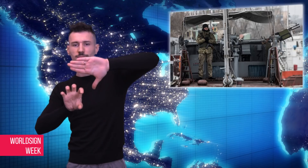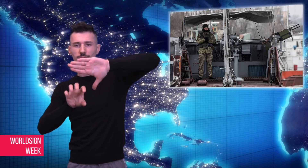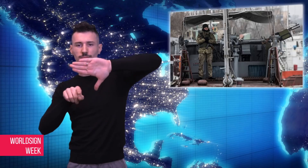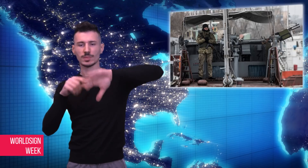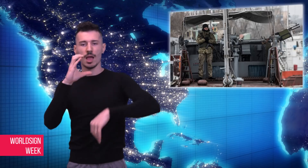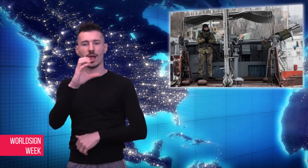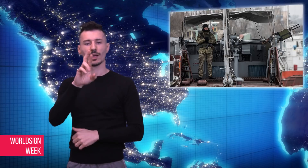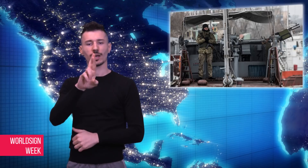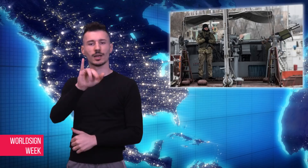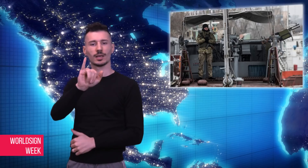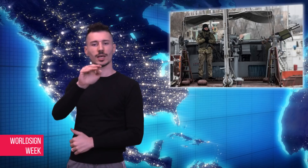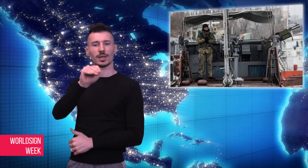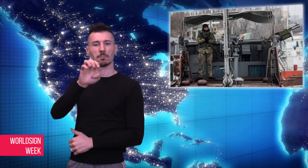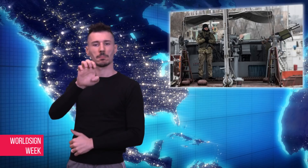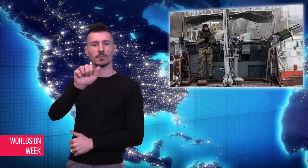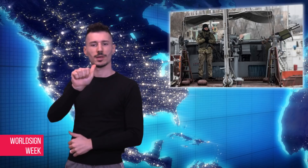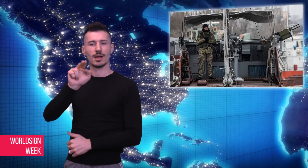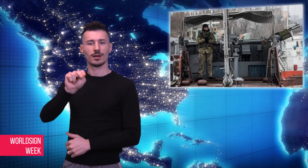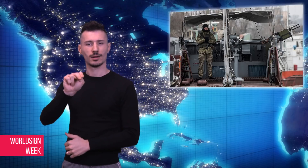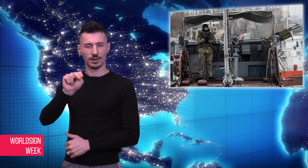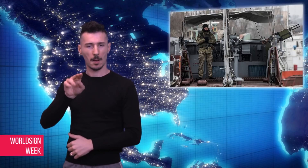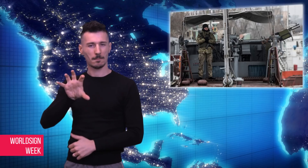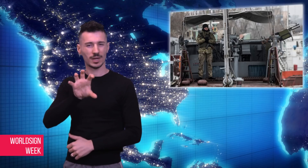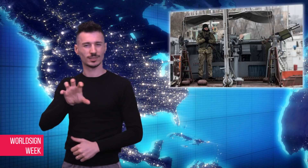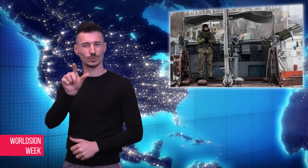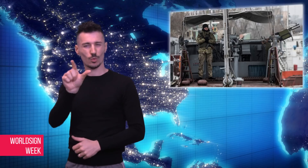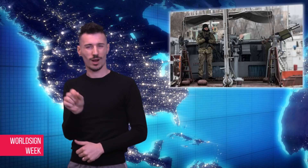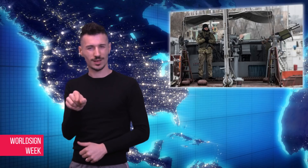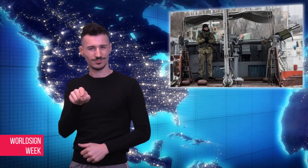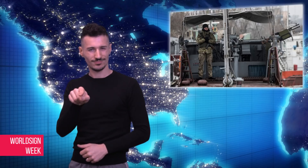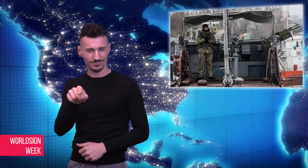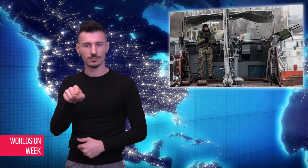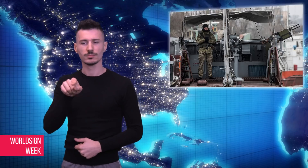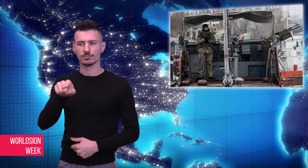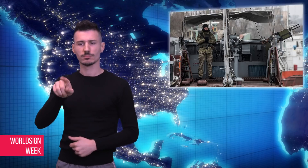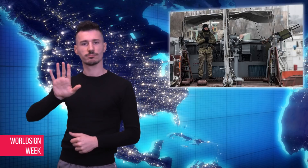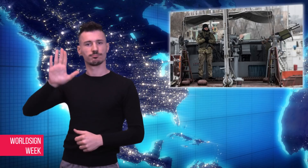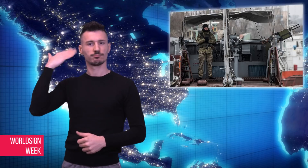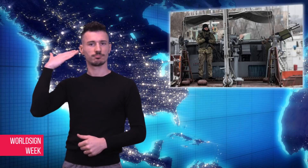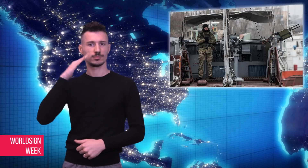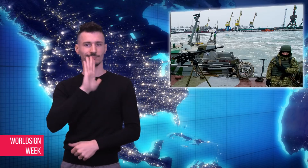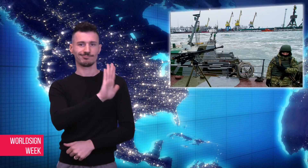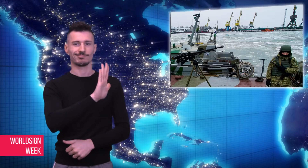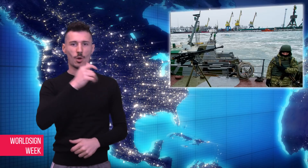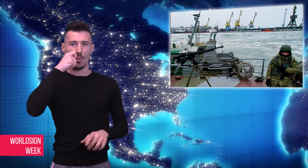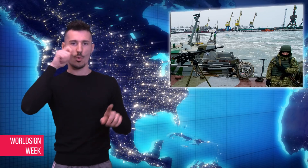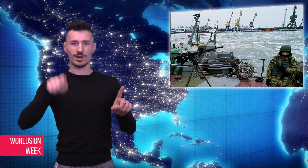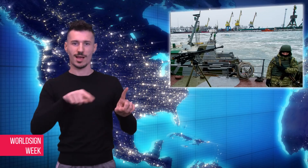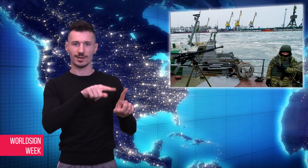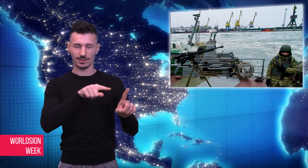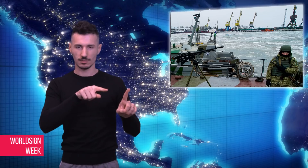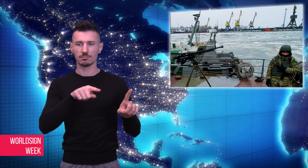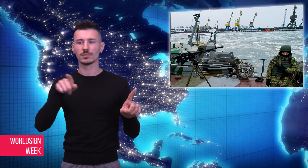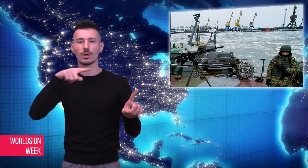on November 25, when Russian coast guard fired and seized